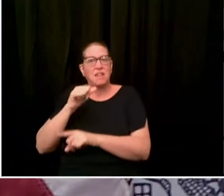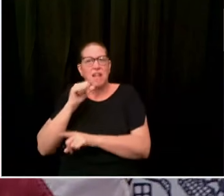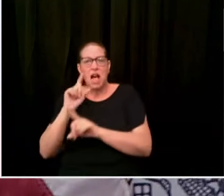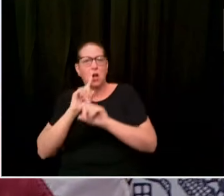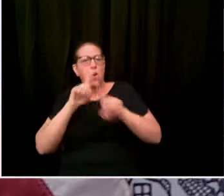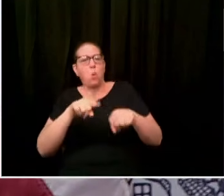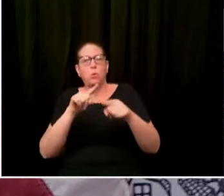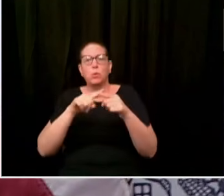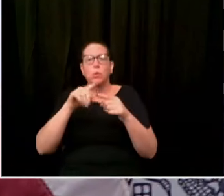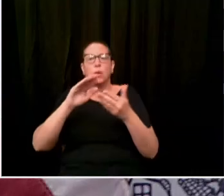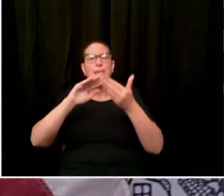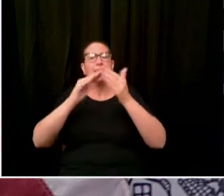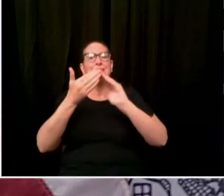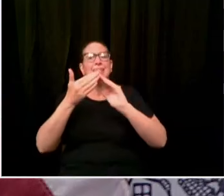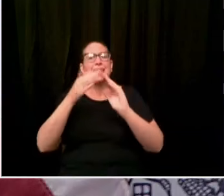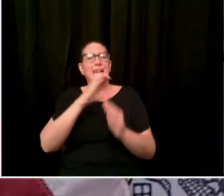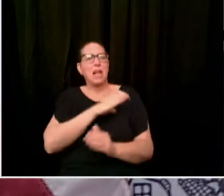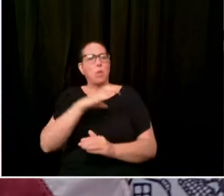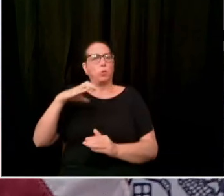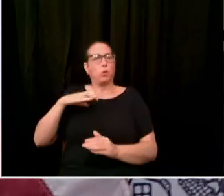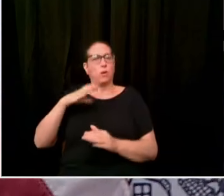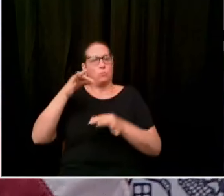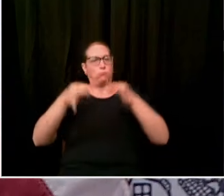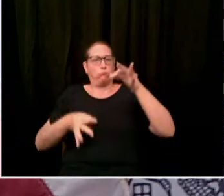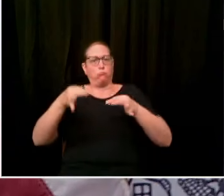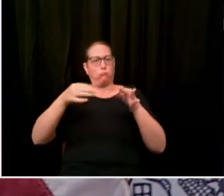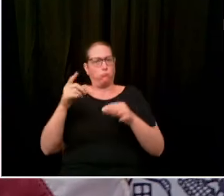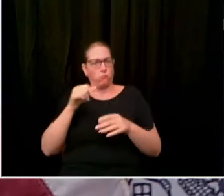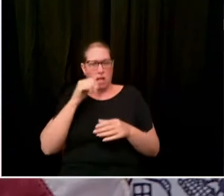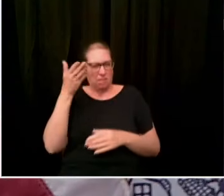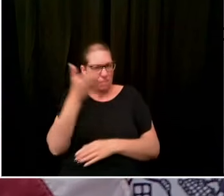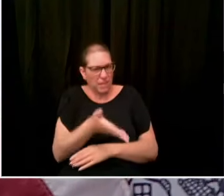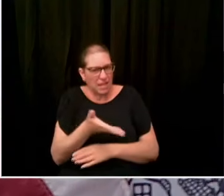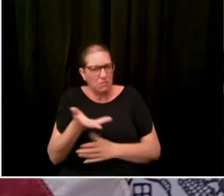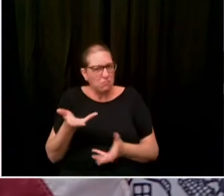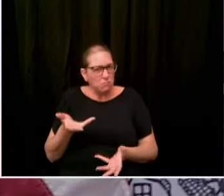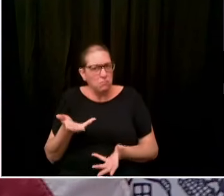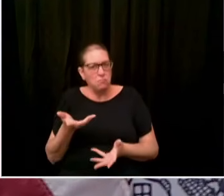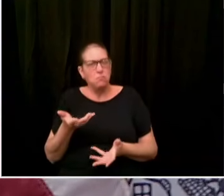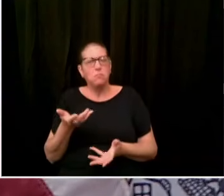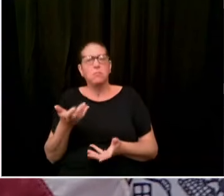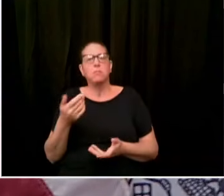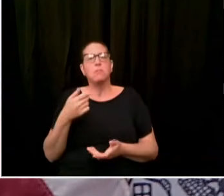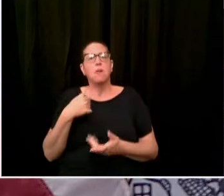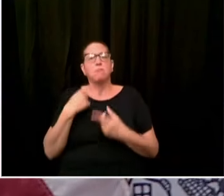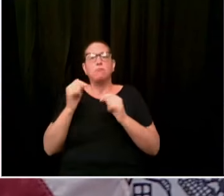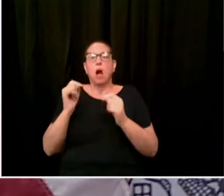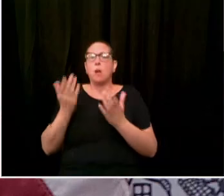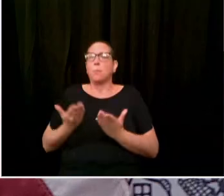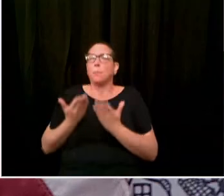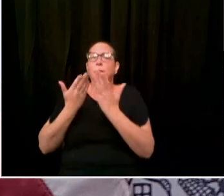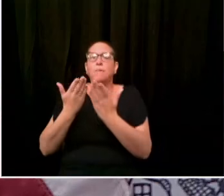PREFERENCES LATELY. SHE DID NOT ATTEND FRIDAY'S CITY COUNCIL HEARING. I JUST WANTED TO OFFER YOU ANOTHER